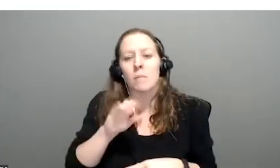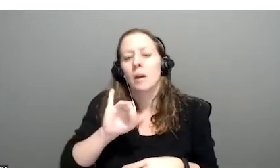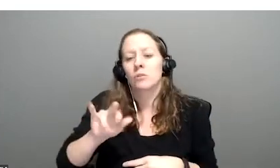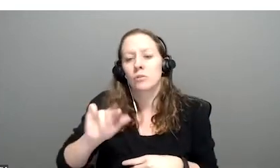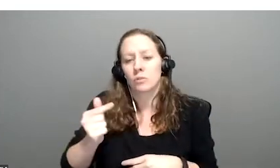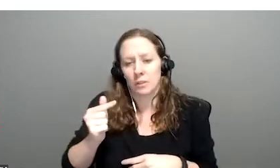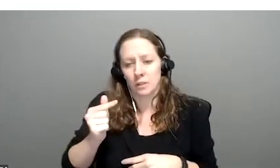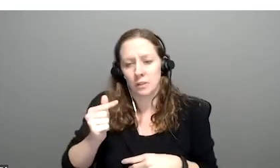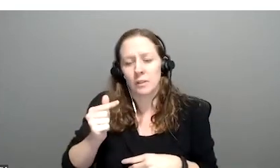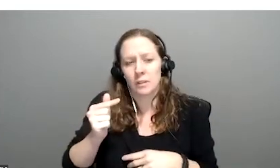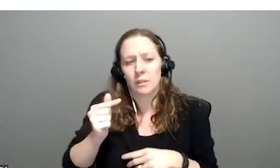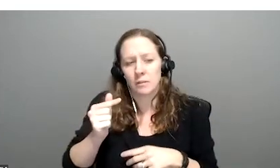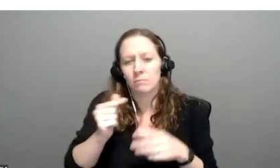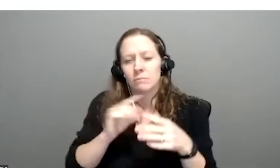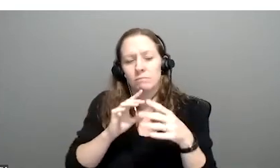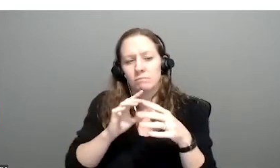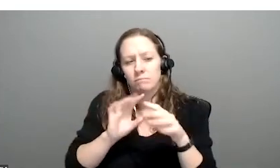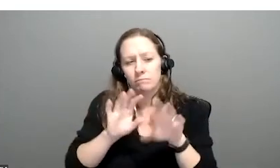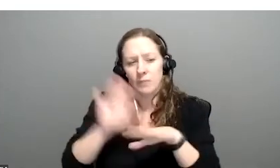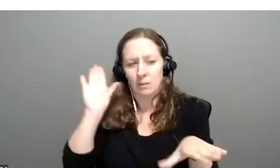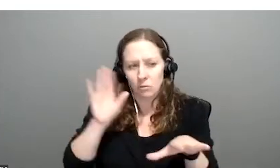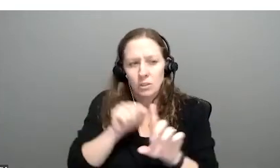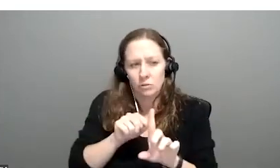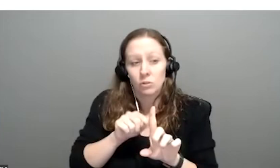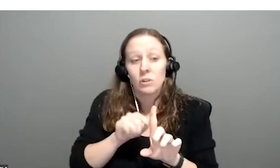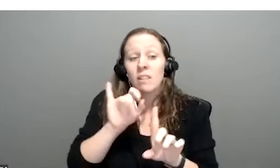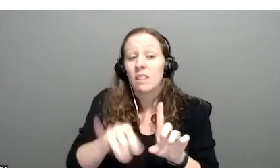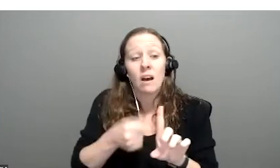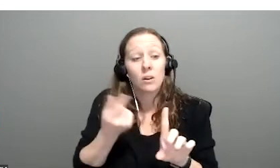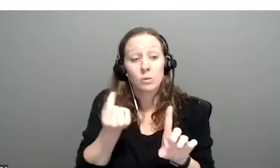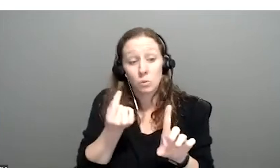on informing them of any potential impacts policies and programs may have on gender.